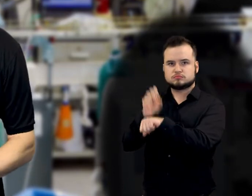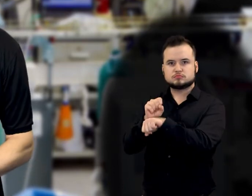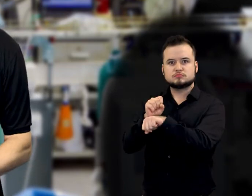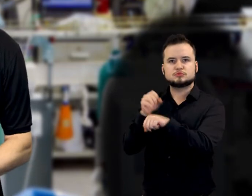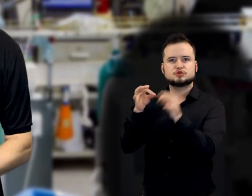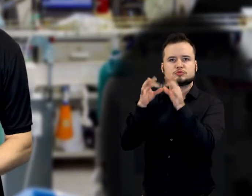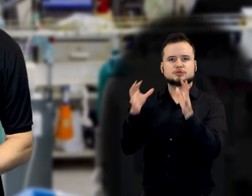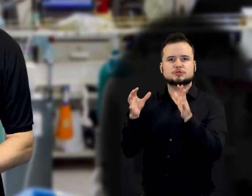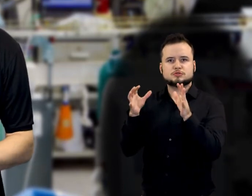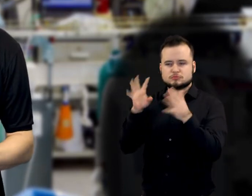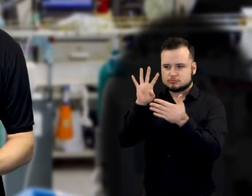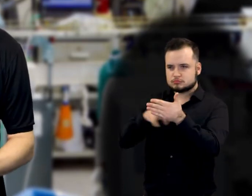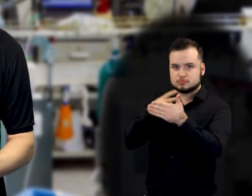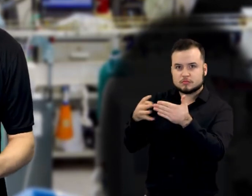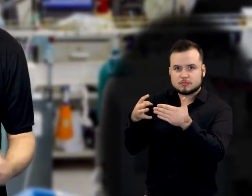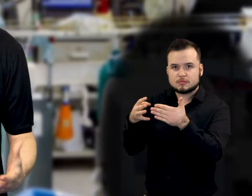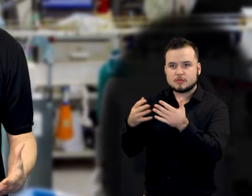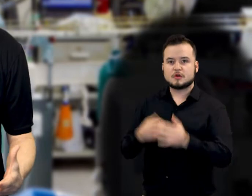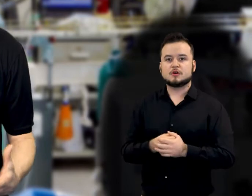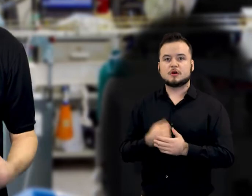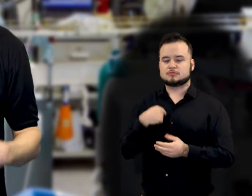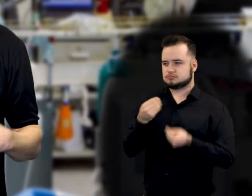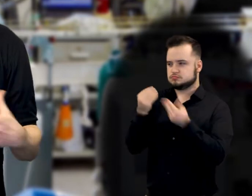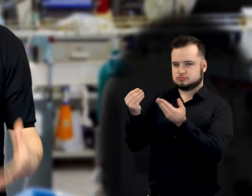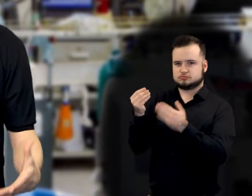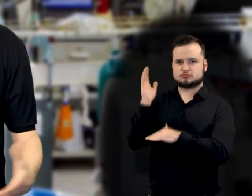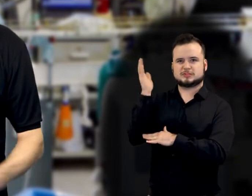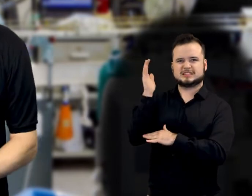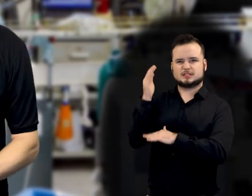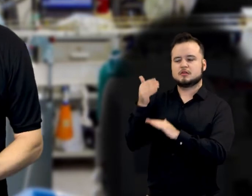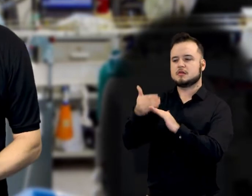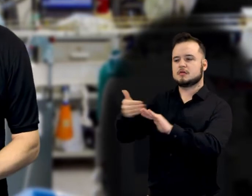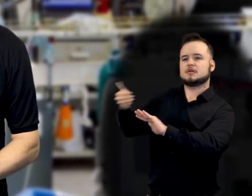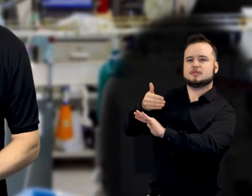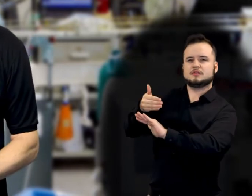We provided the presentation in advance so the interpreter was prepared,